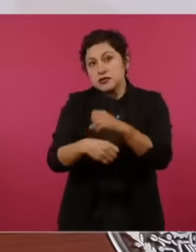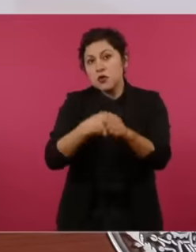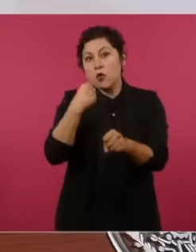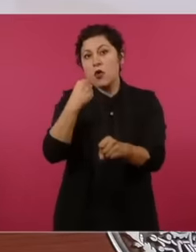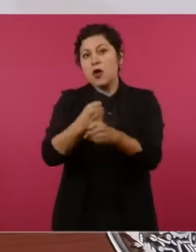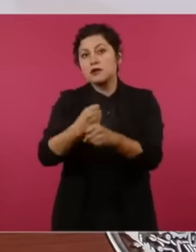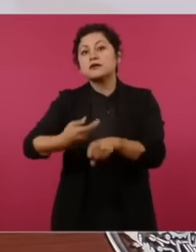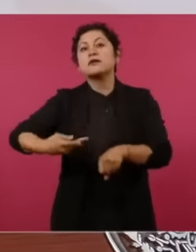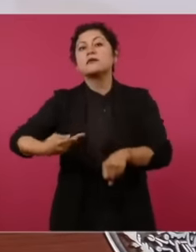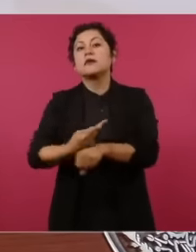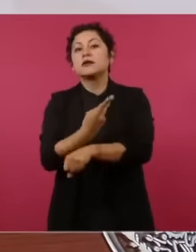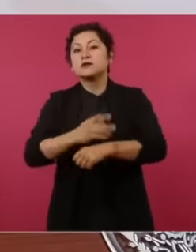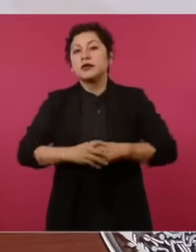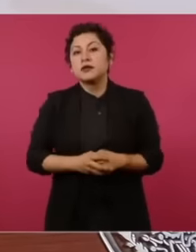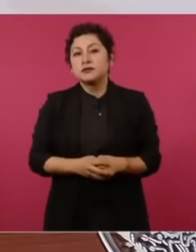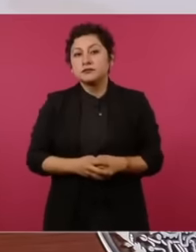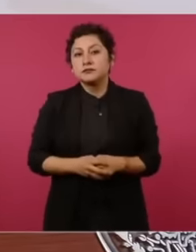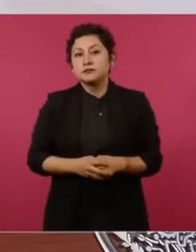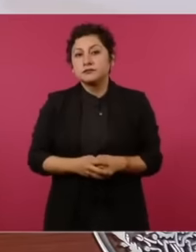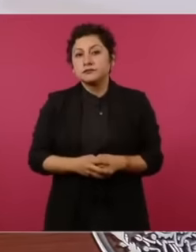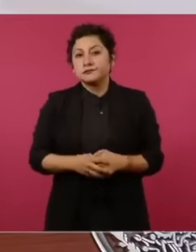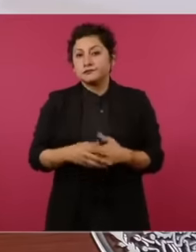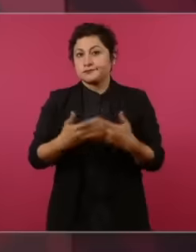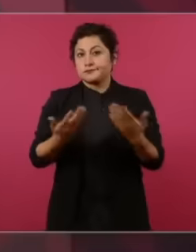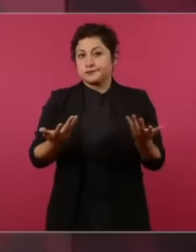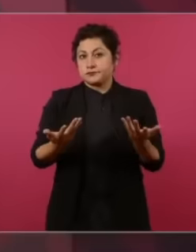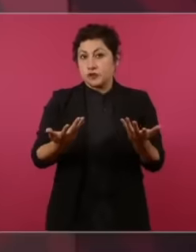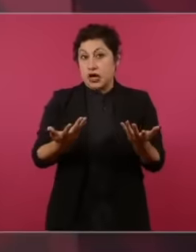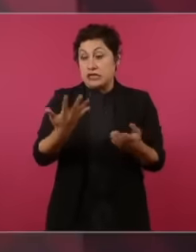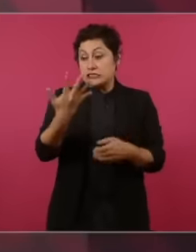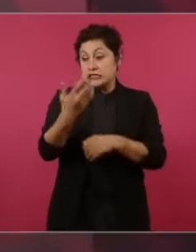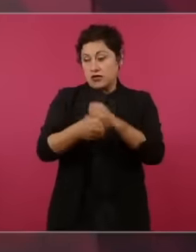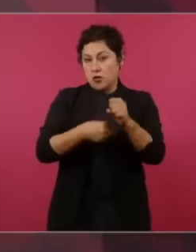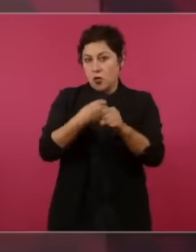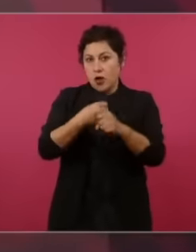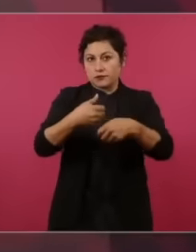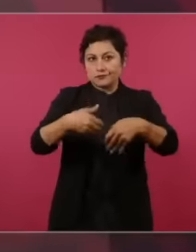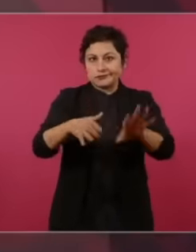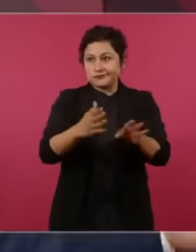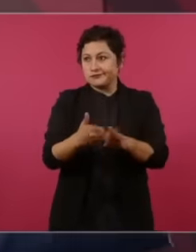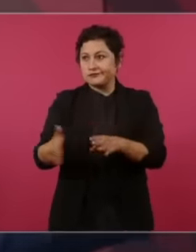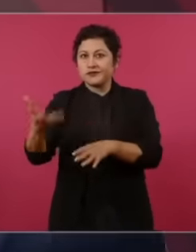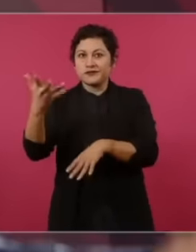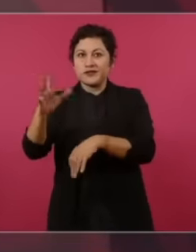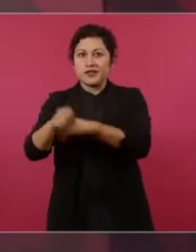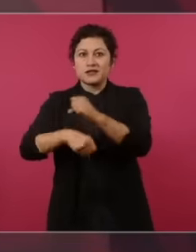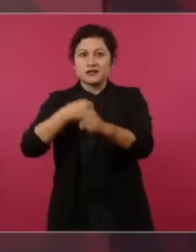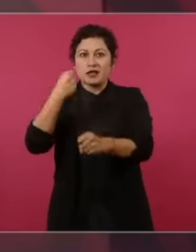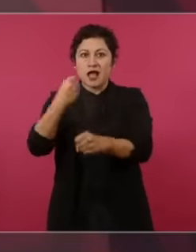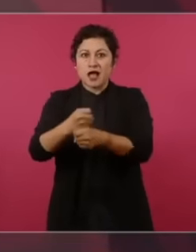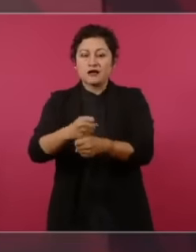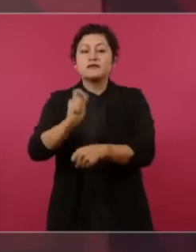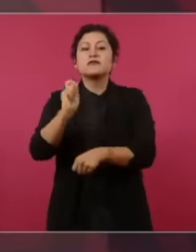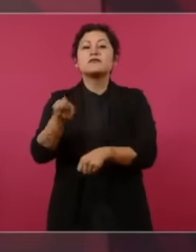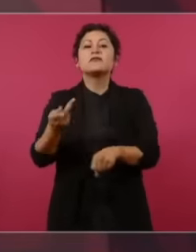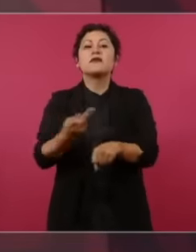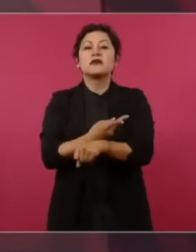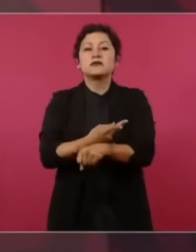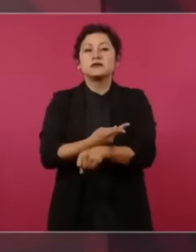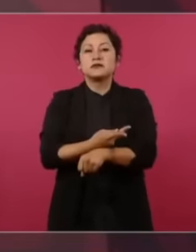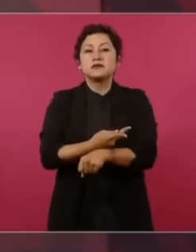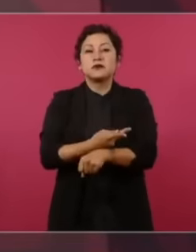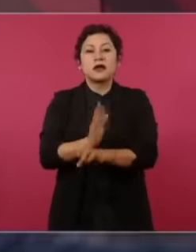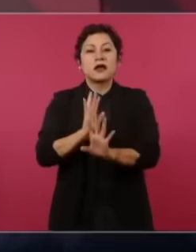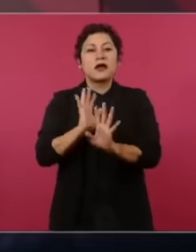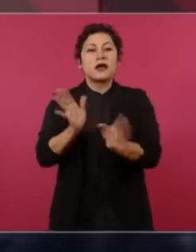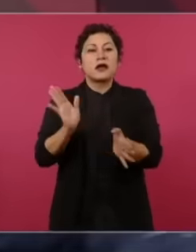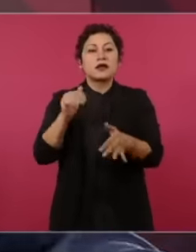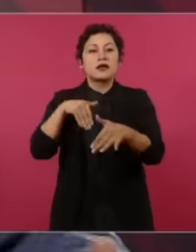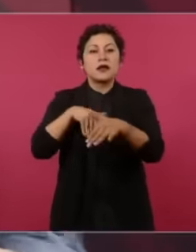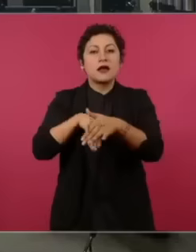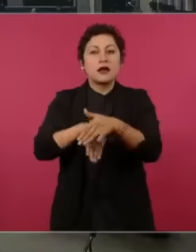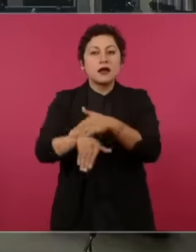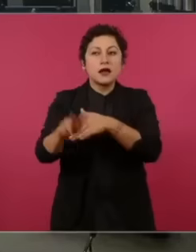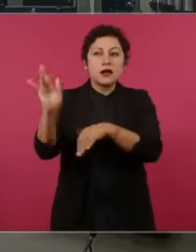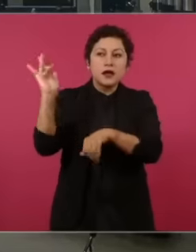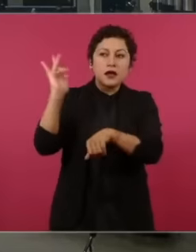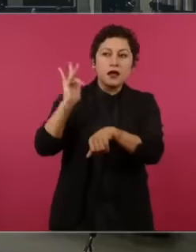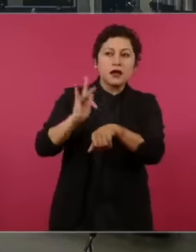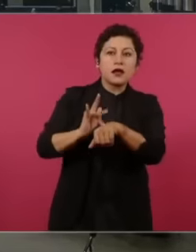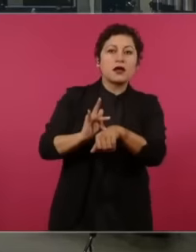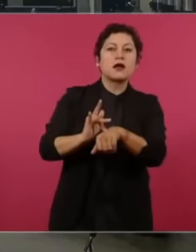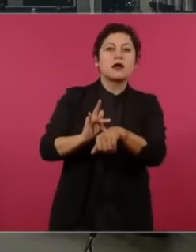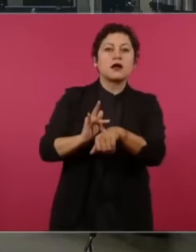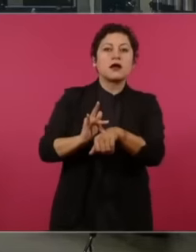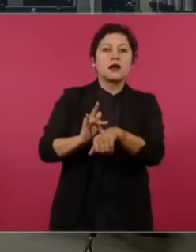everything The requirements are 10 years of experience and at 10 years they already know but enough but they have already